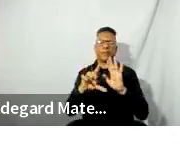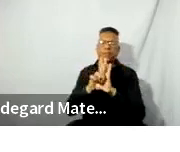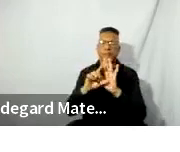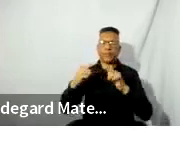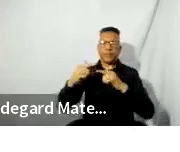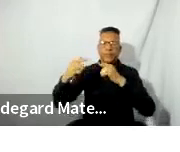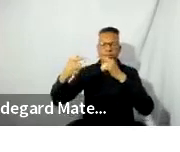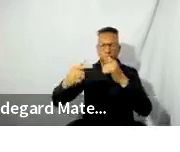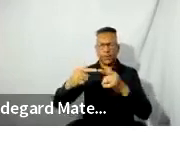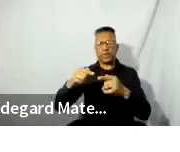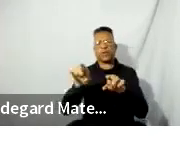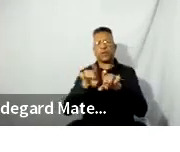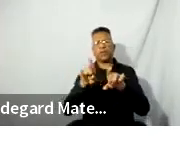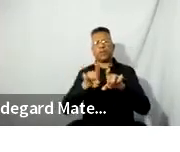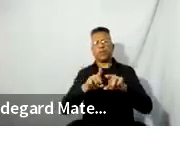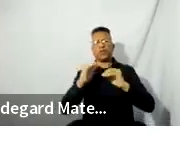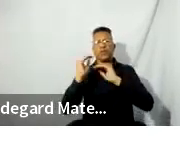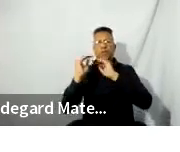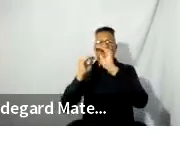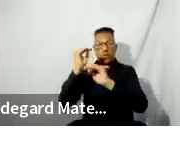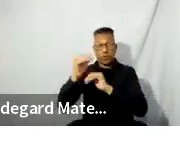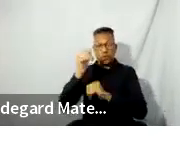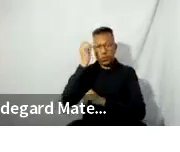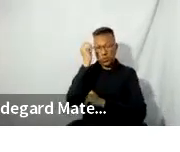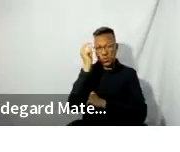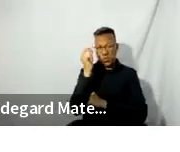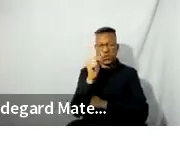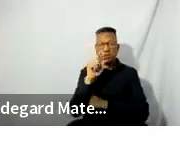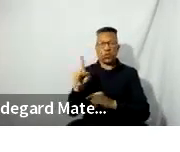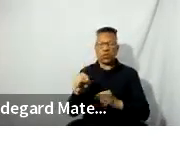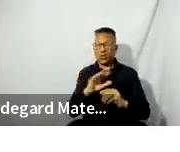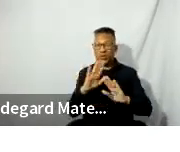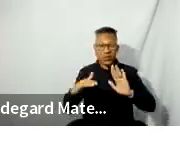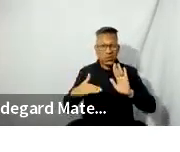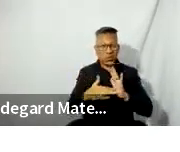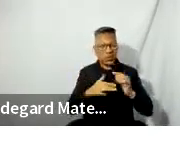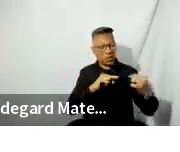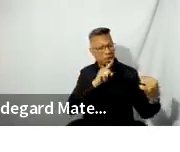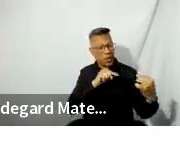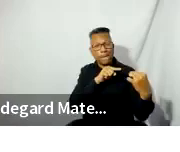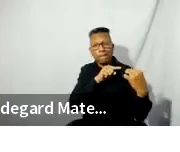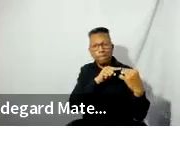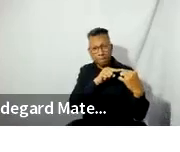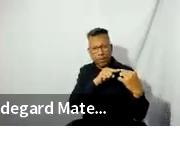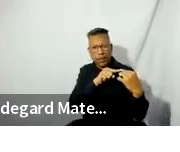Every Every function in the call ural ural development of the child appears on the stage twice appears on the stage twice in 2